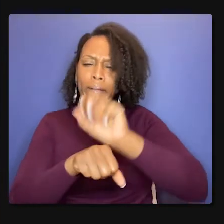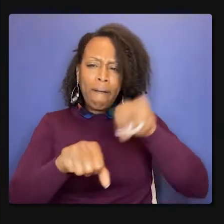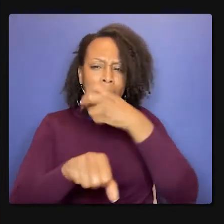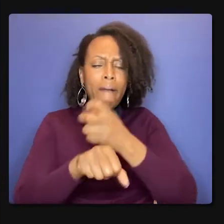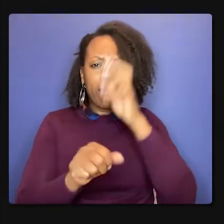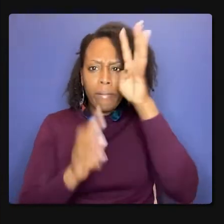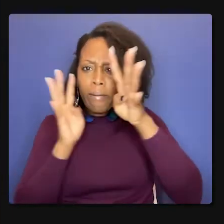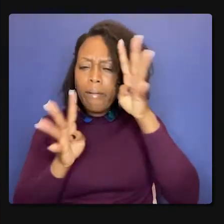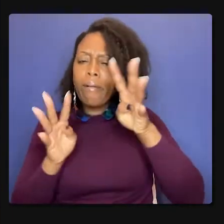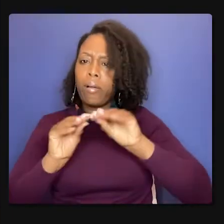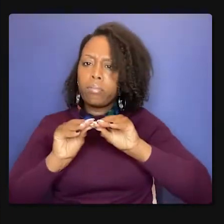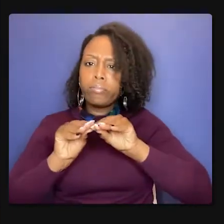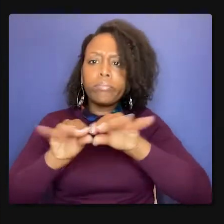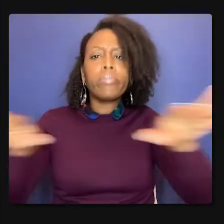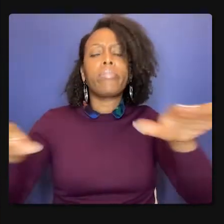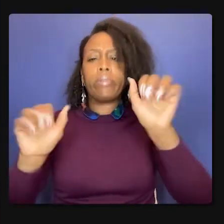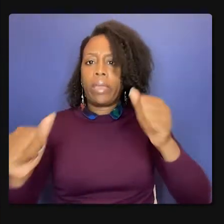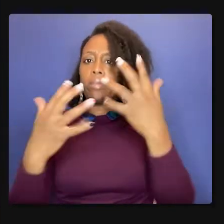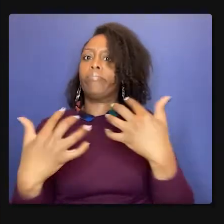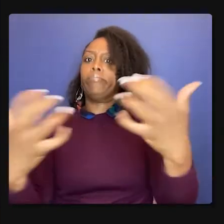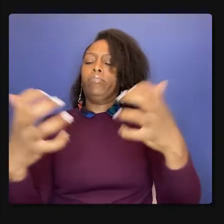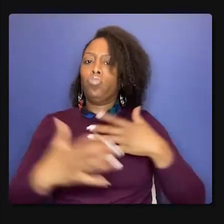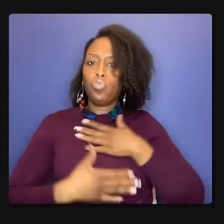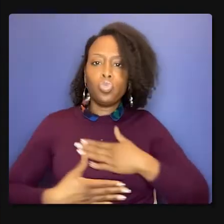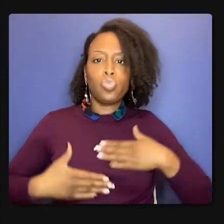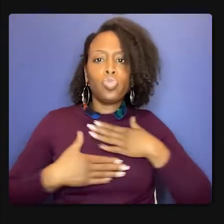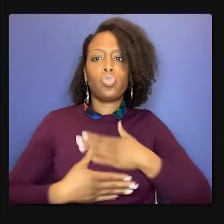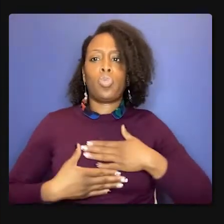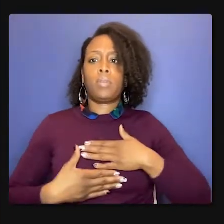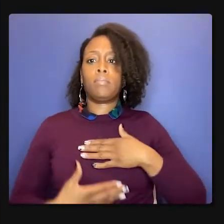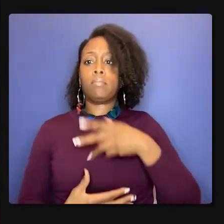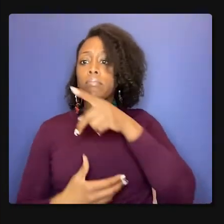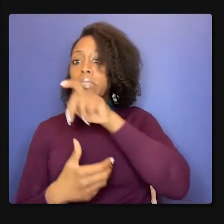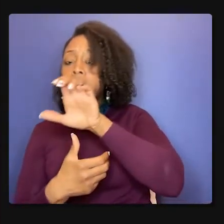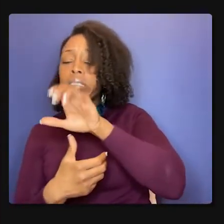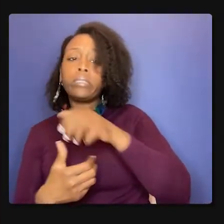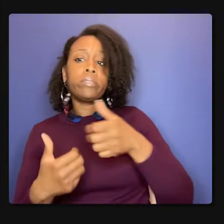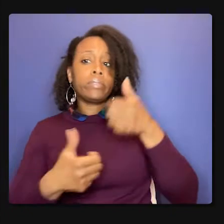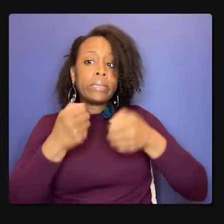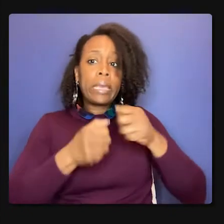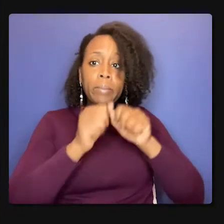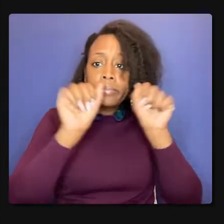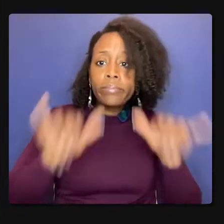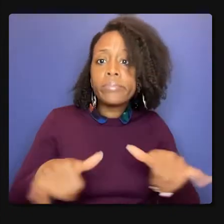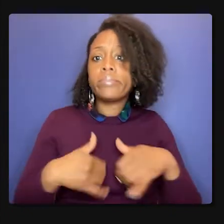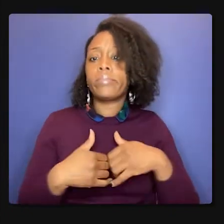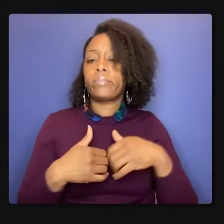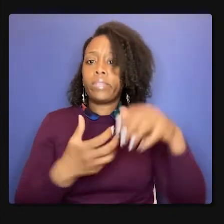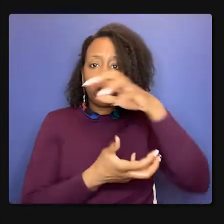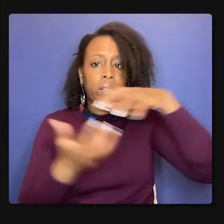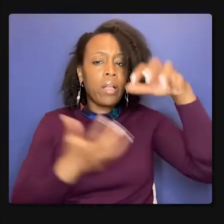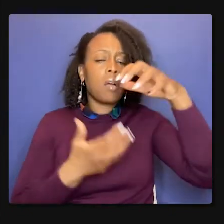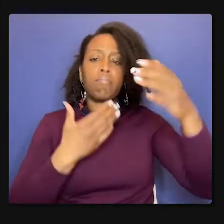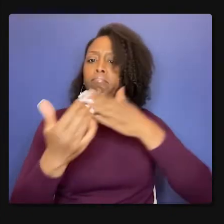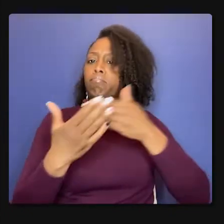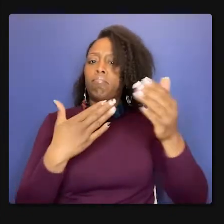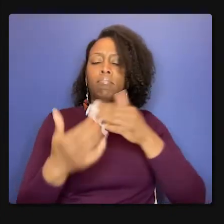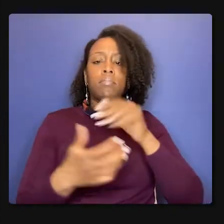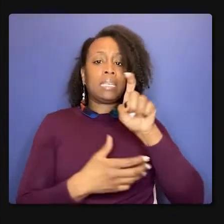can enjoy the experience you have worked so hard to create. Whether that's on PC, console, and/or the cloud,